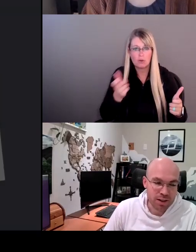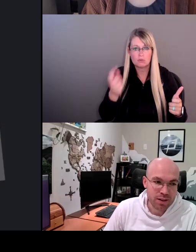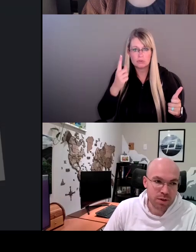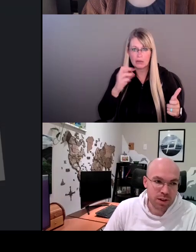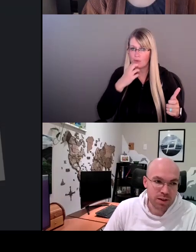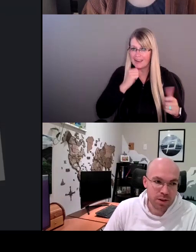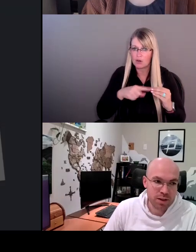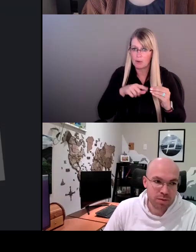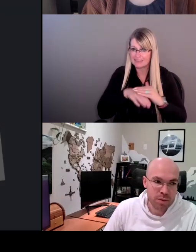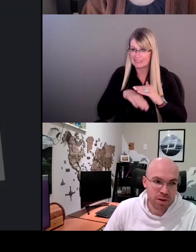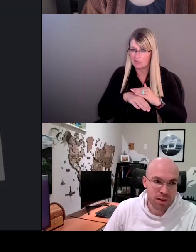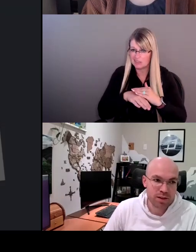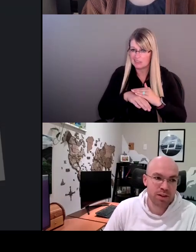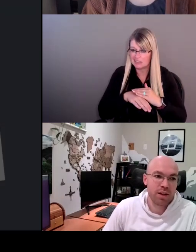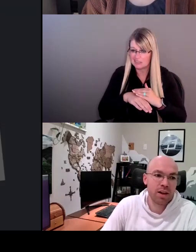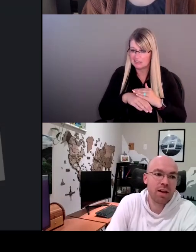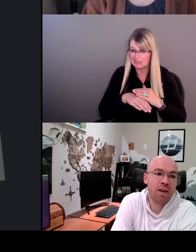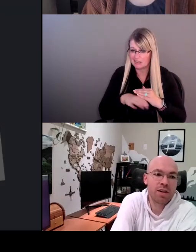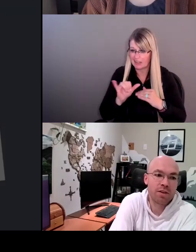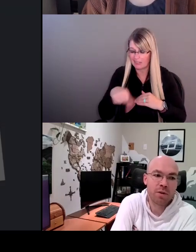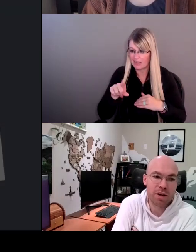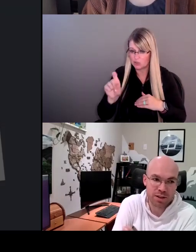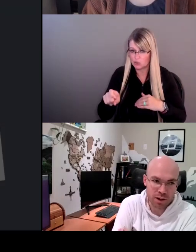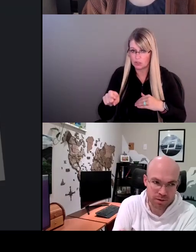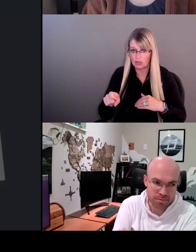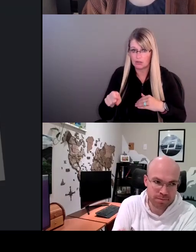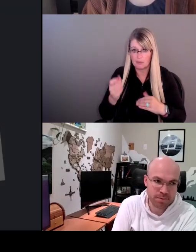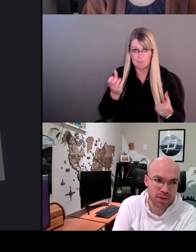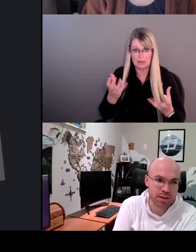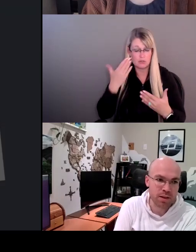accessibility is much, maybe as they should, and a lot don't even know where to start. So